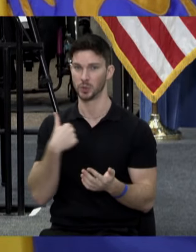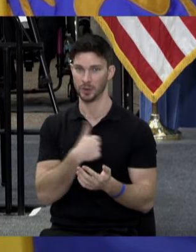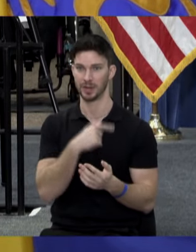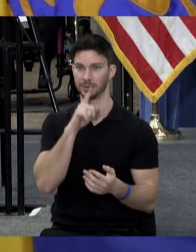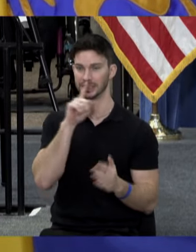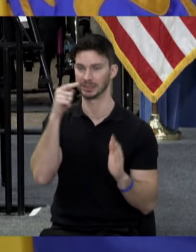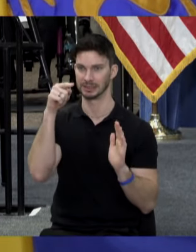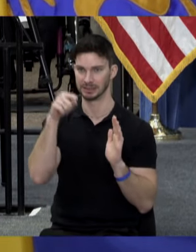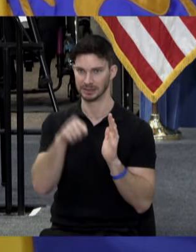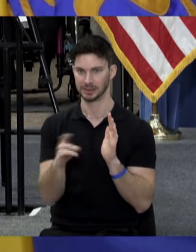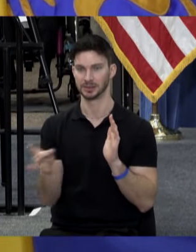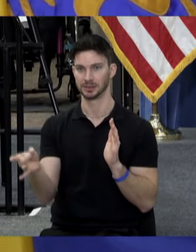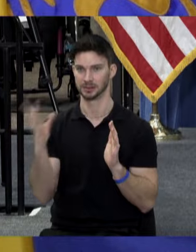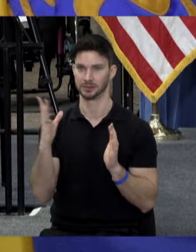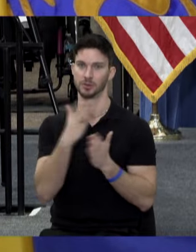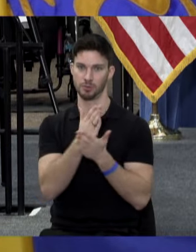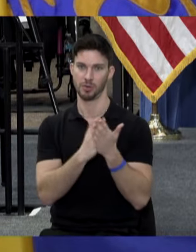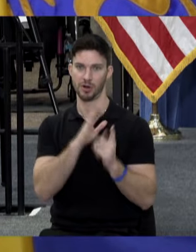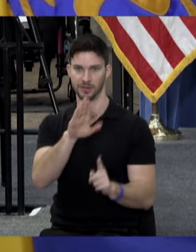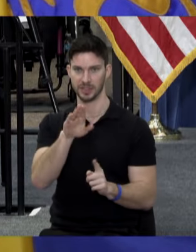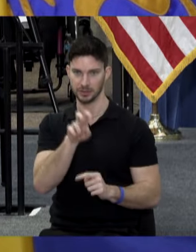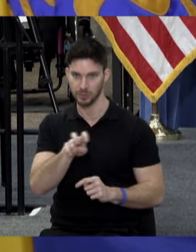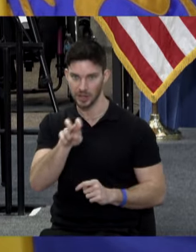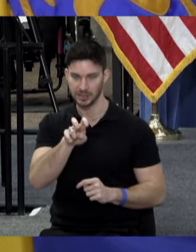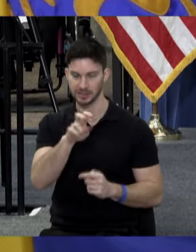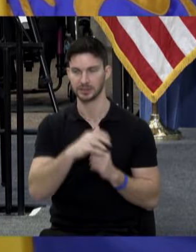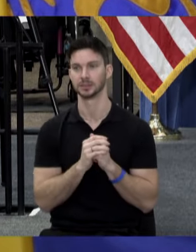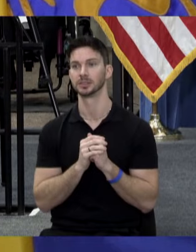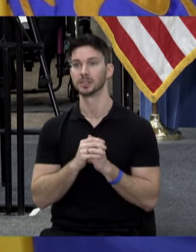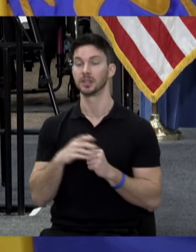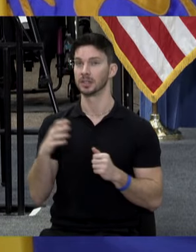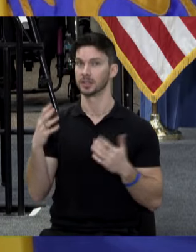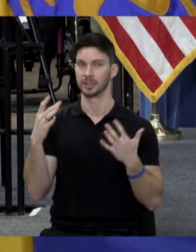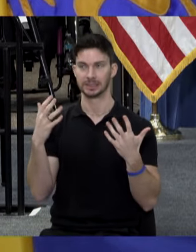And I finally, I don't know why I waited as long as I did. I turned to my friends at the